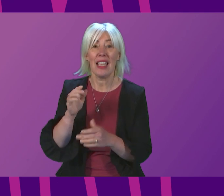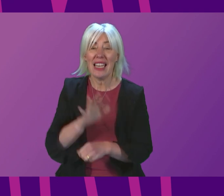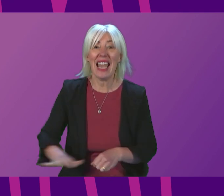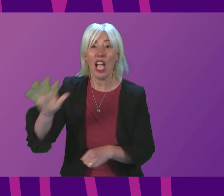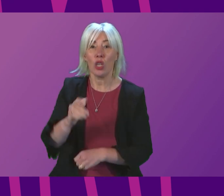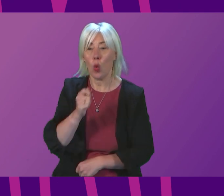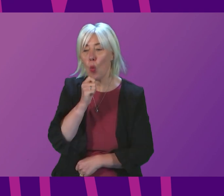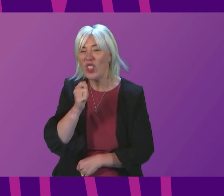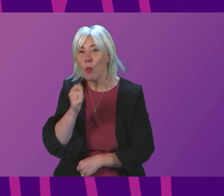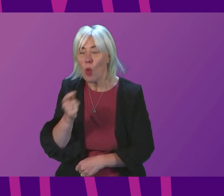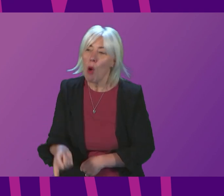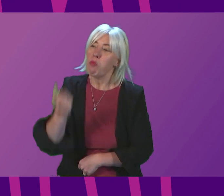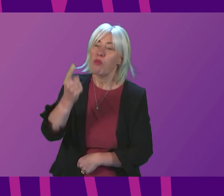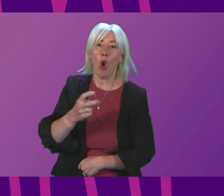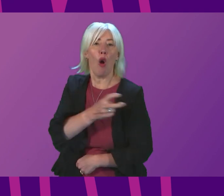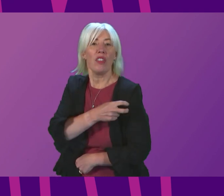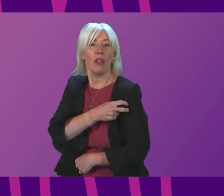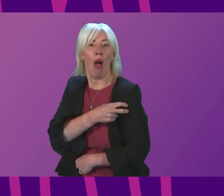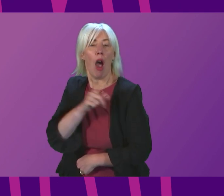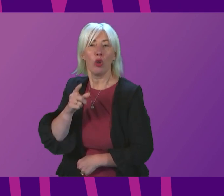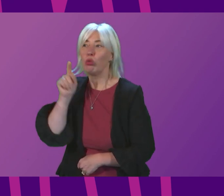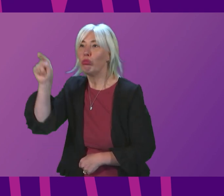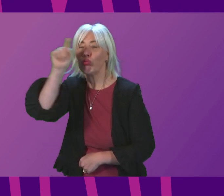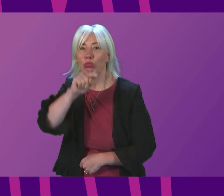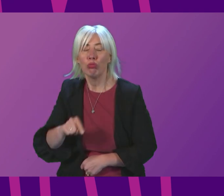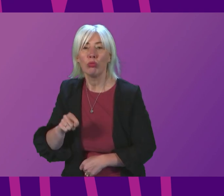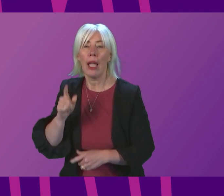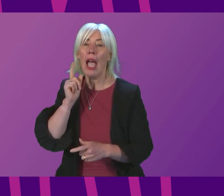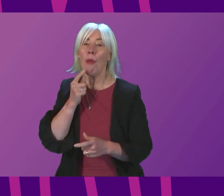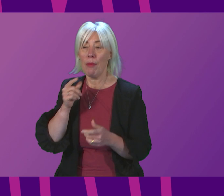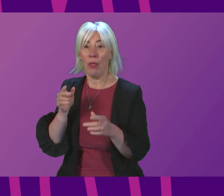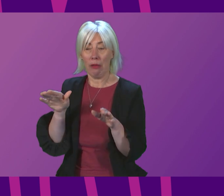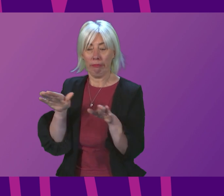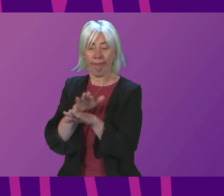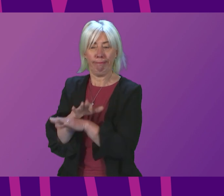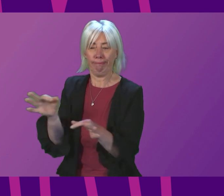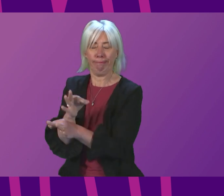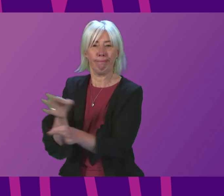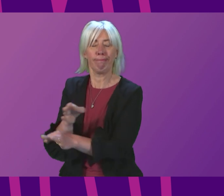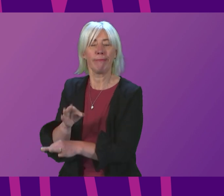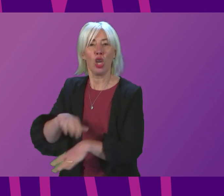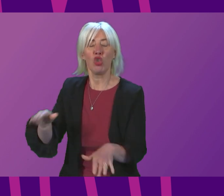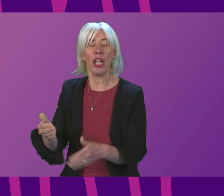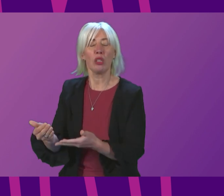established for public bodies, and does she agree that those who cover up child protection issues should be reported to Police Scotland immediately?